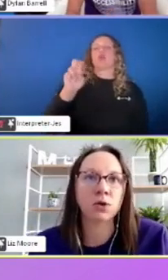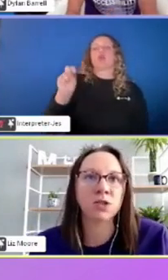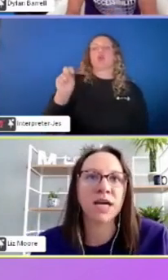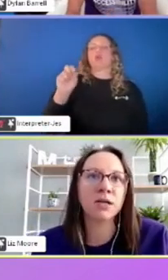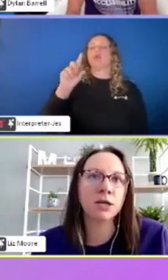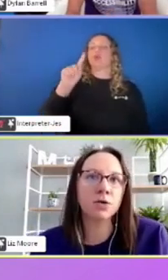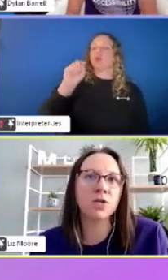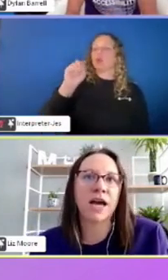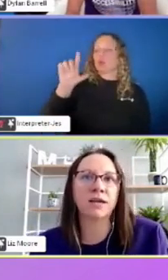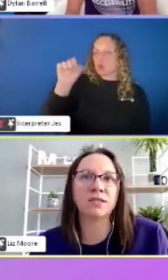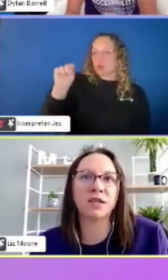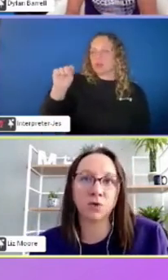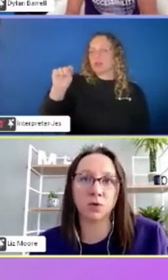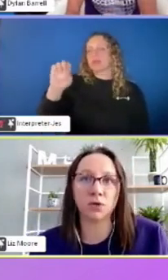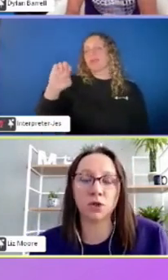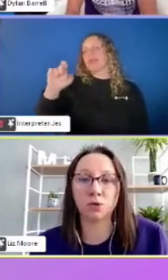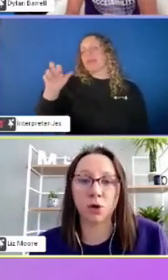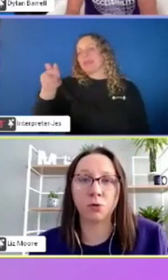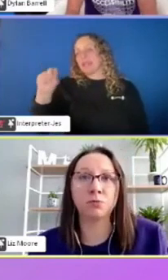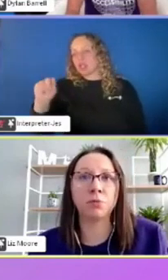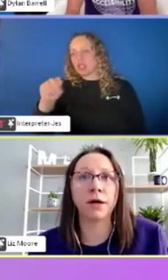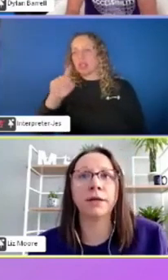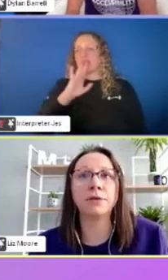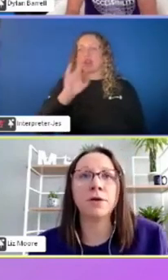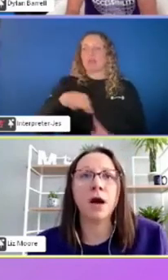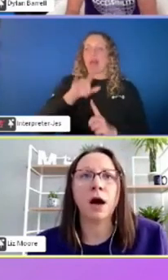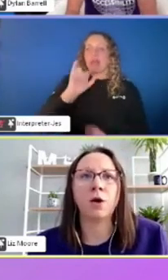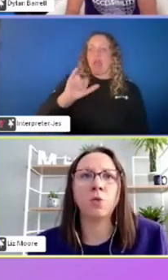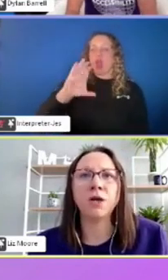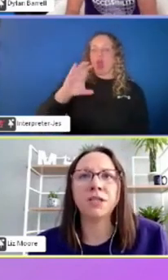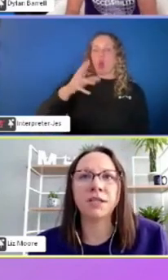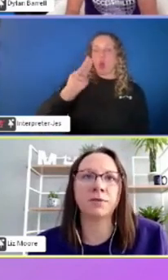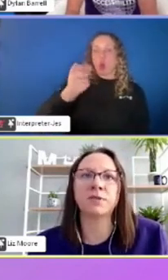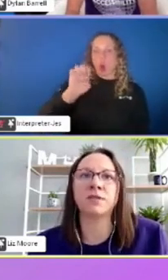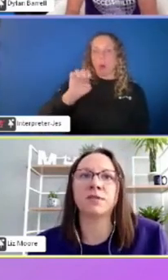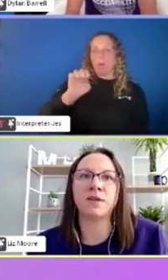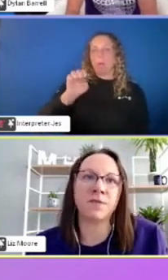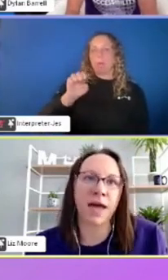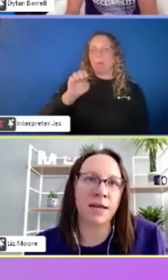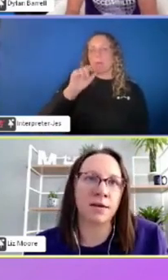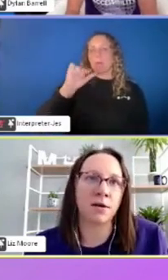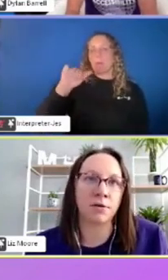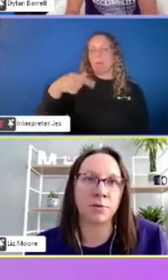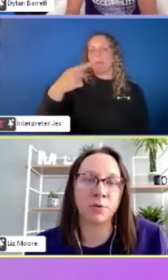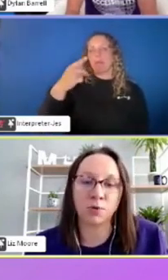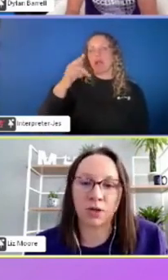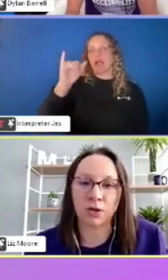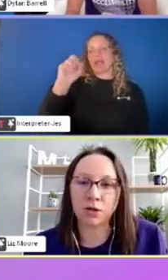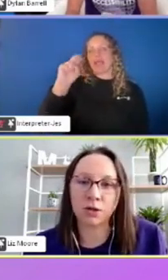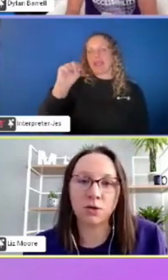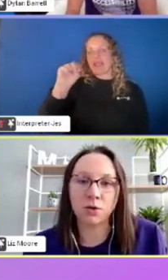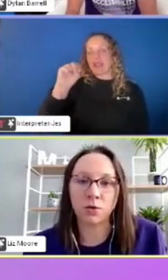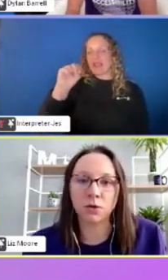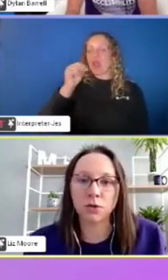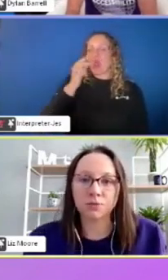does that include the axe DevTools Chrome plugin? What differences, if any, are there between the two tools?"